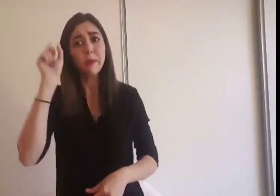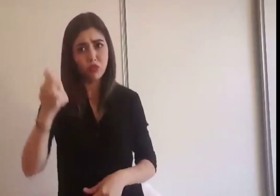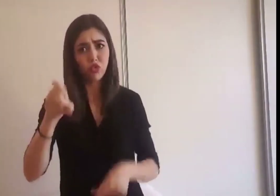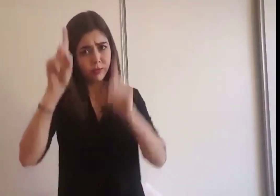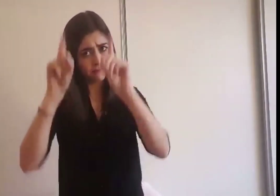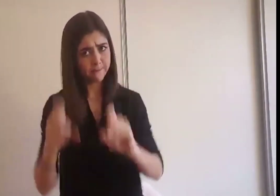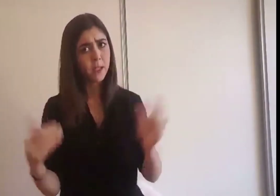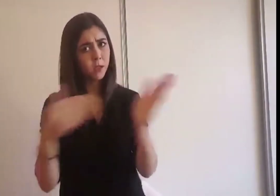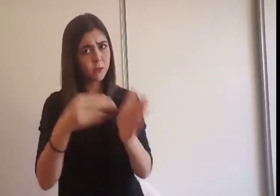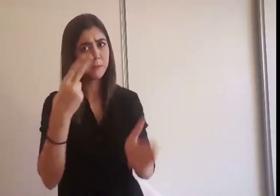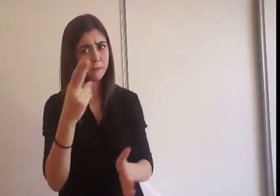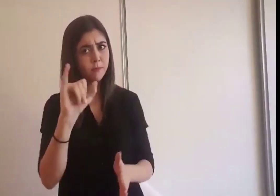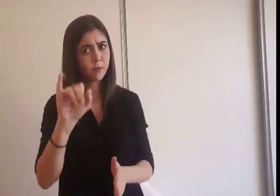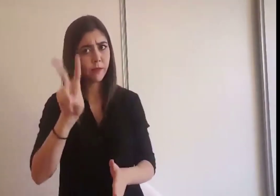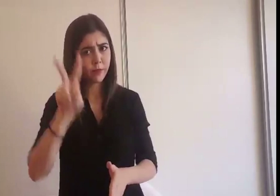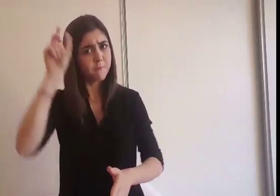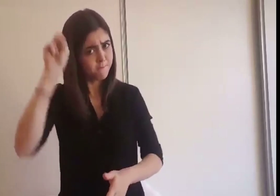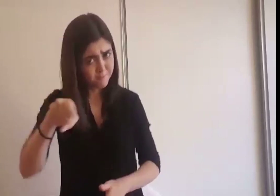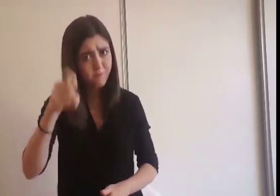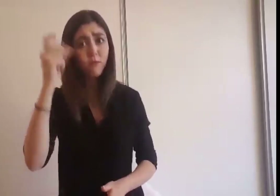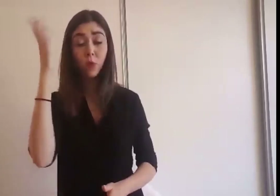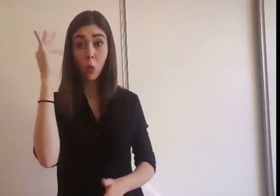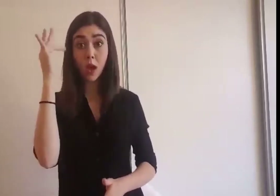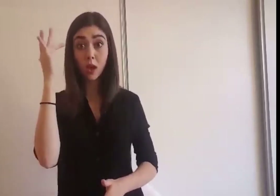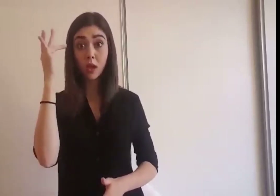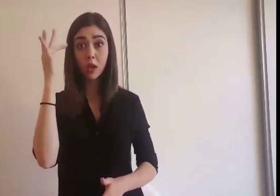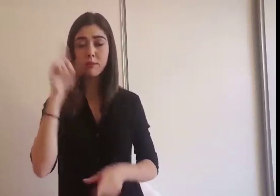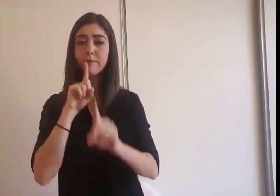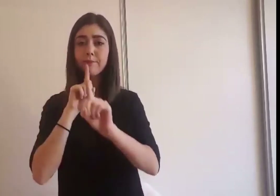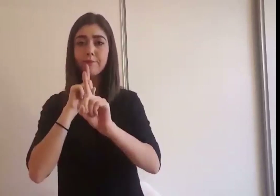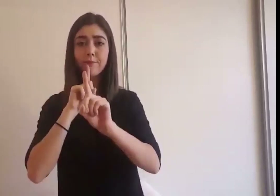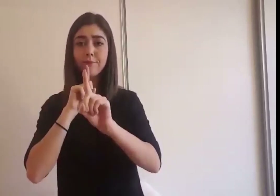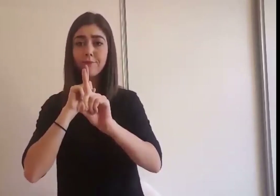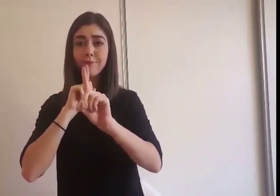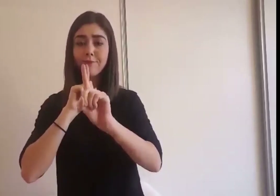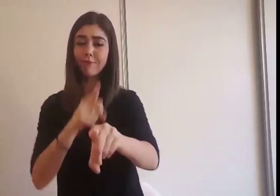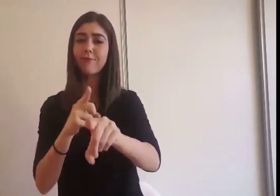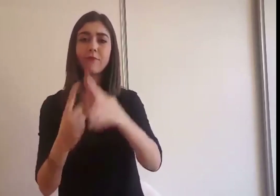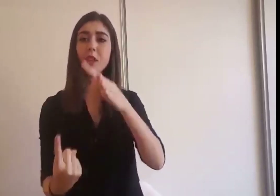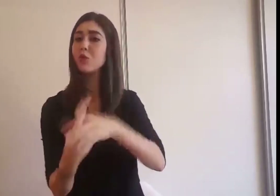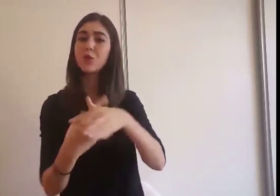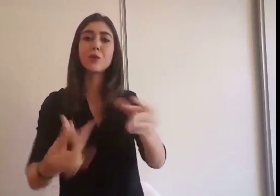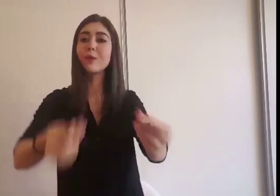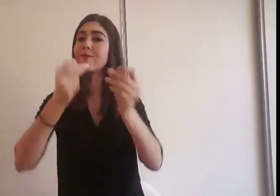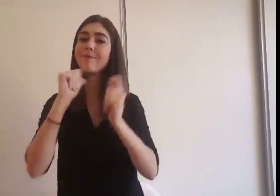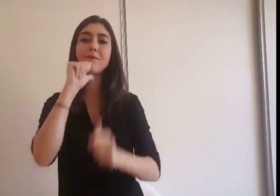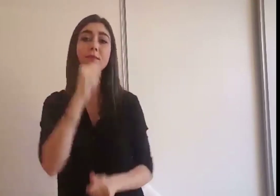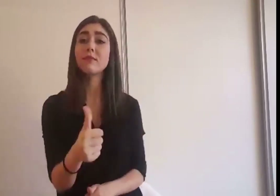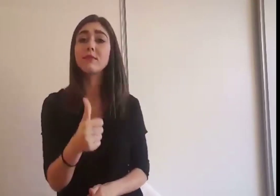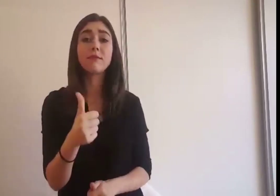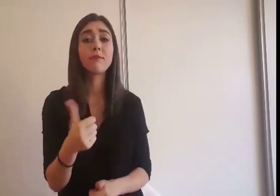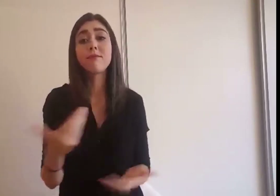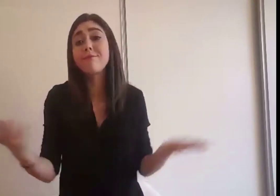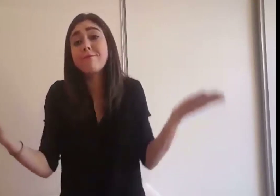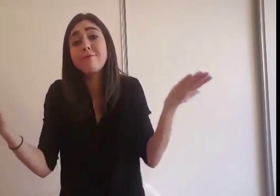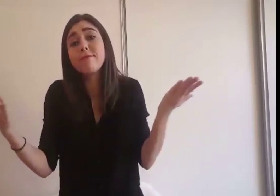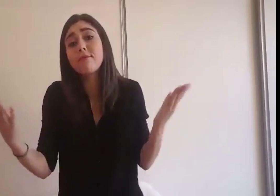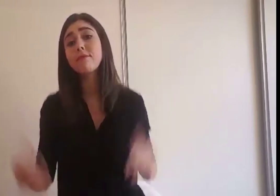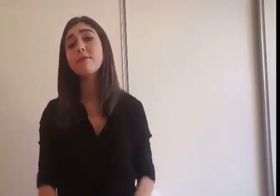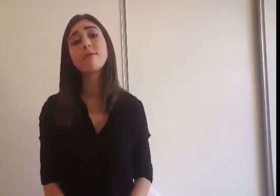and that I should get retested for HIV because results don’t always show up immediately.